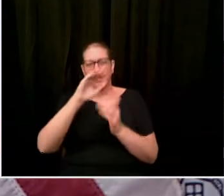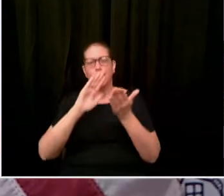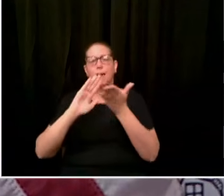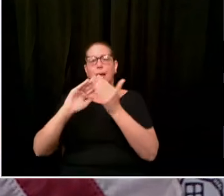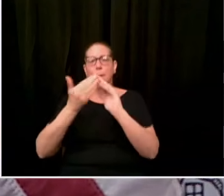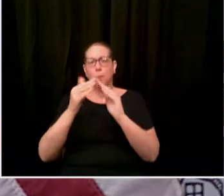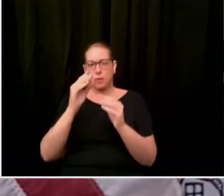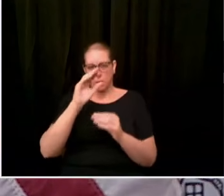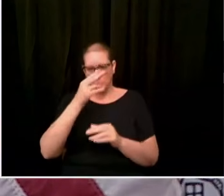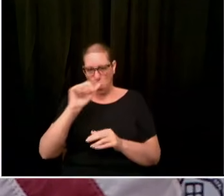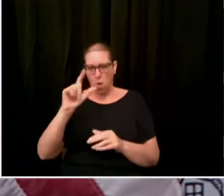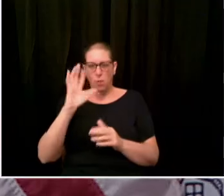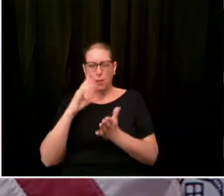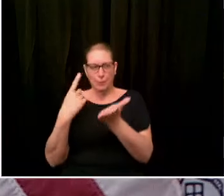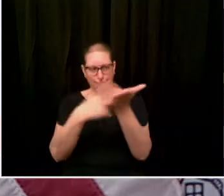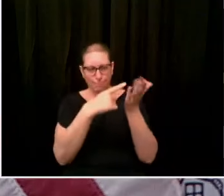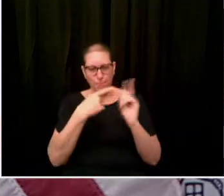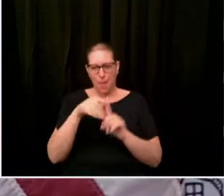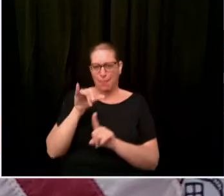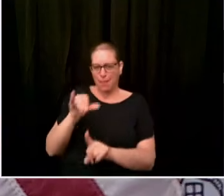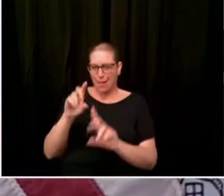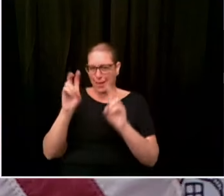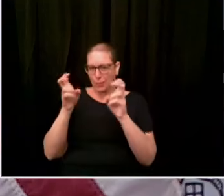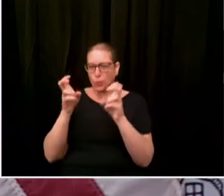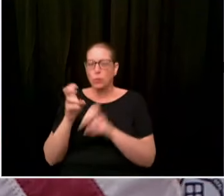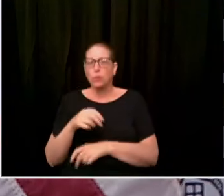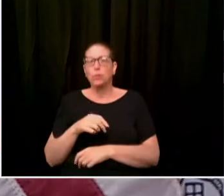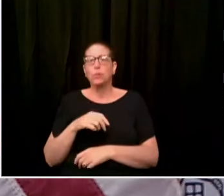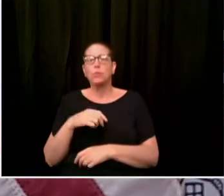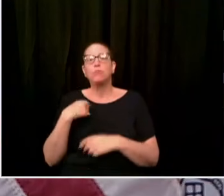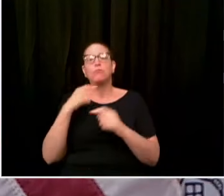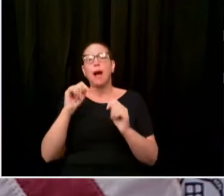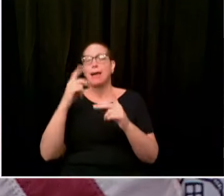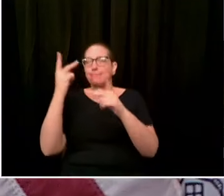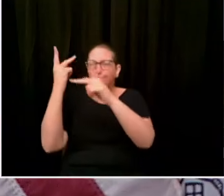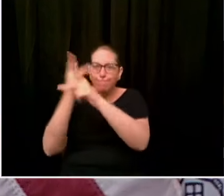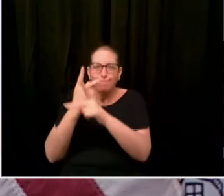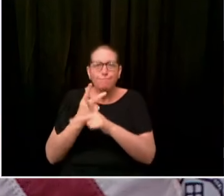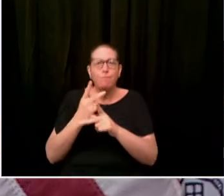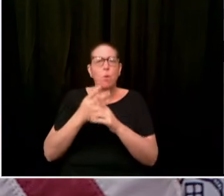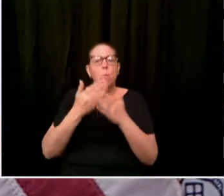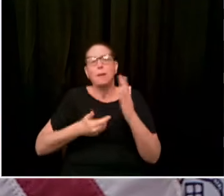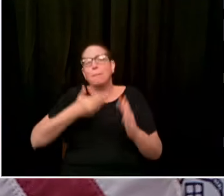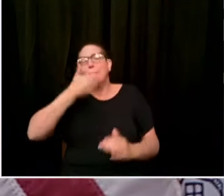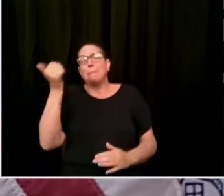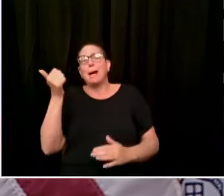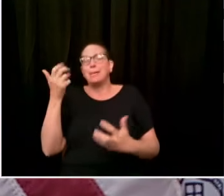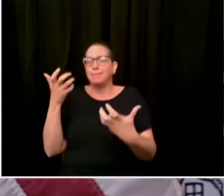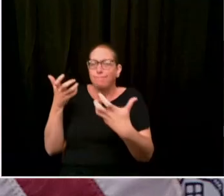PEOPLE SAFE. WE ALSO HAVE TO FIGURE OUT WHAT'S GOING TO BE BEST IN ALL SENSES FOR